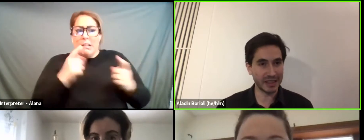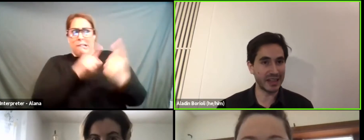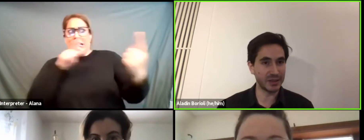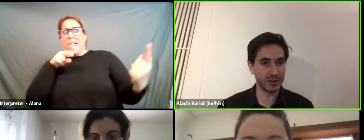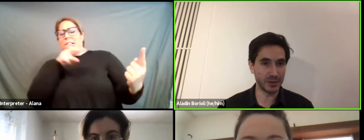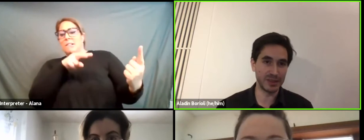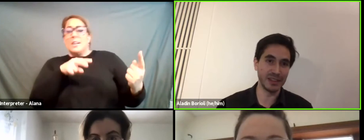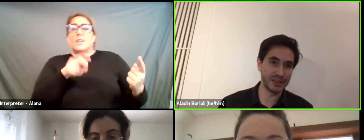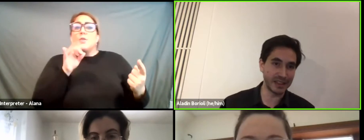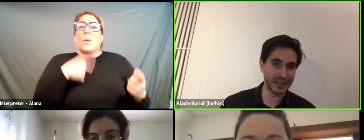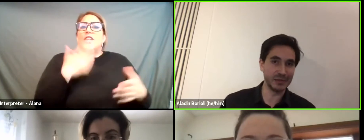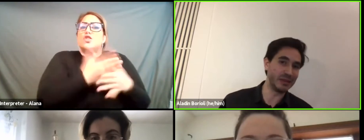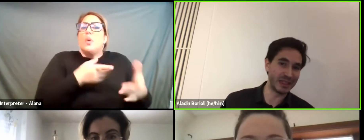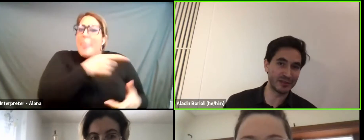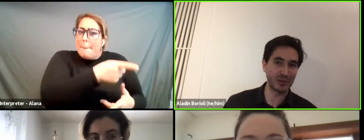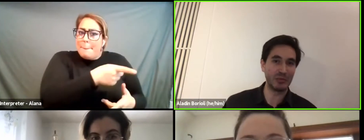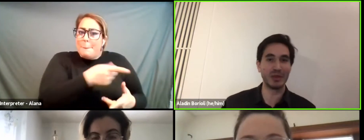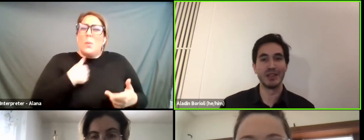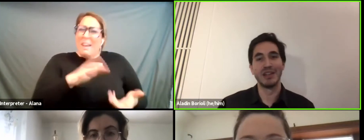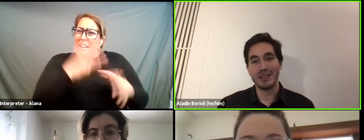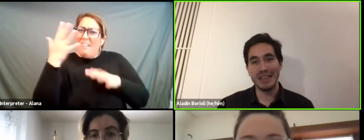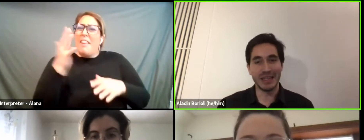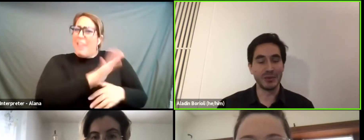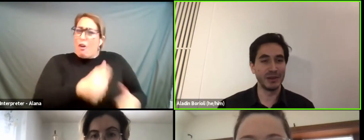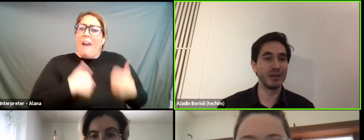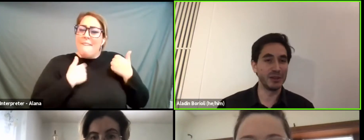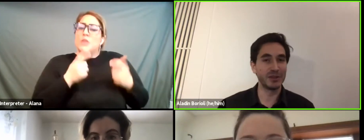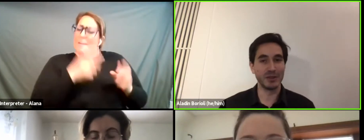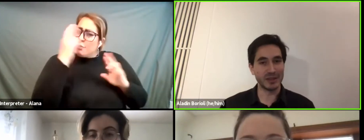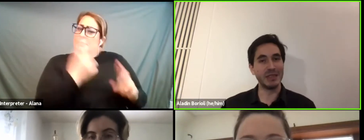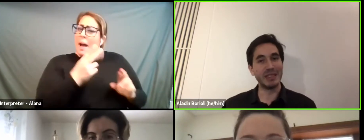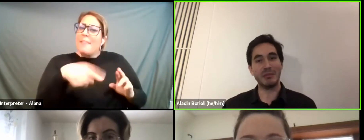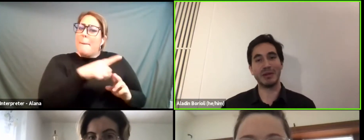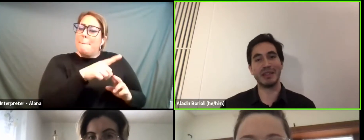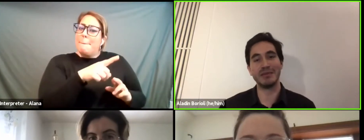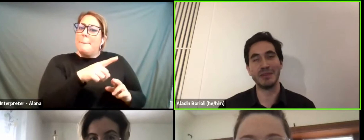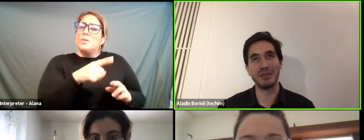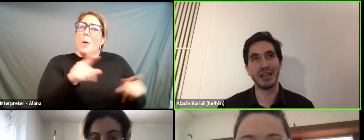are to us. Obviously this thing is a bit painful, but we got used to it as a beekeeper and realize